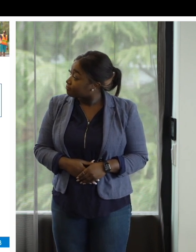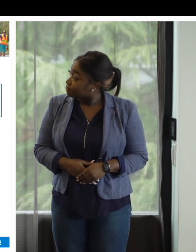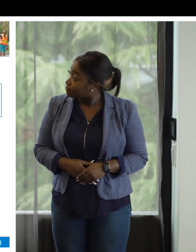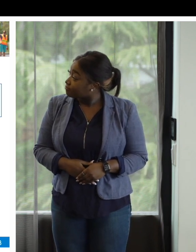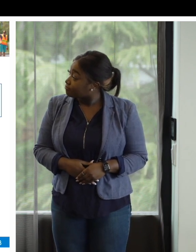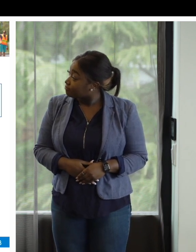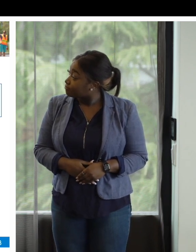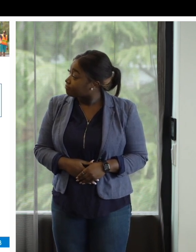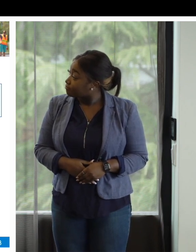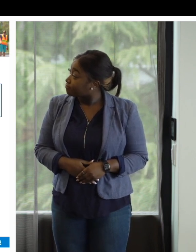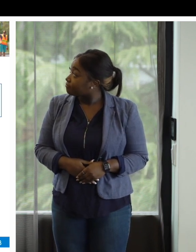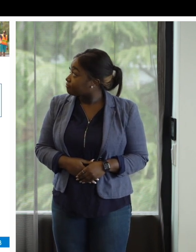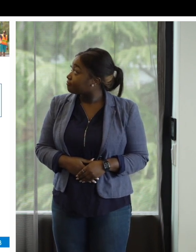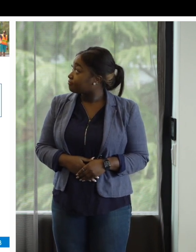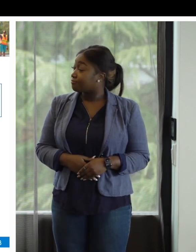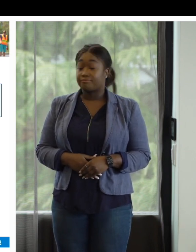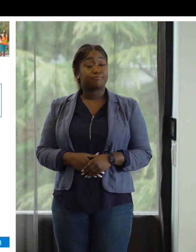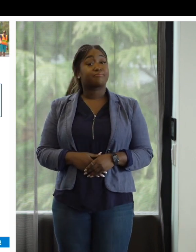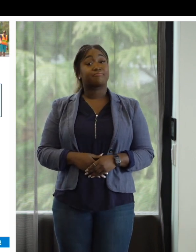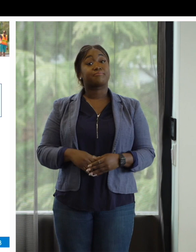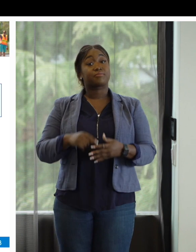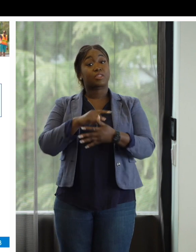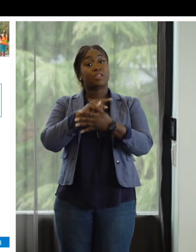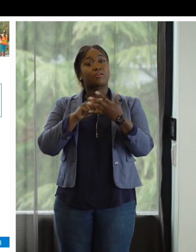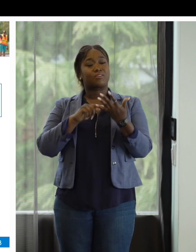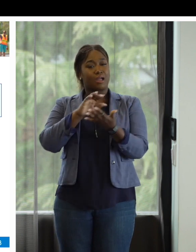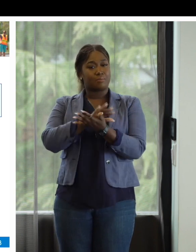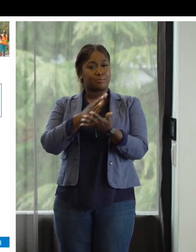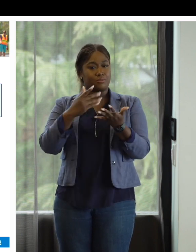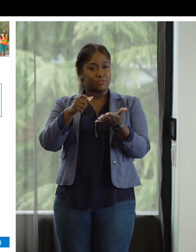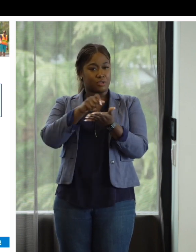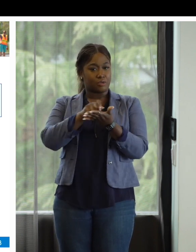that were written. the first was a forward looking assessment